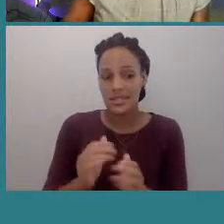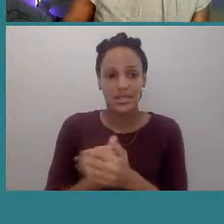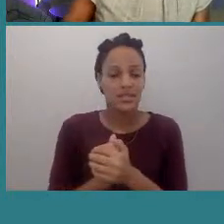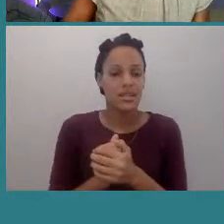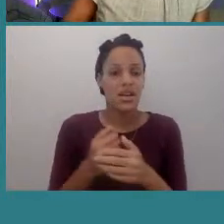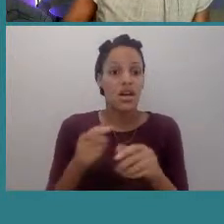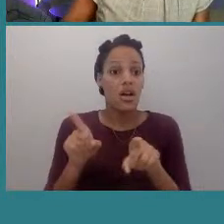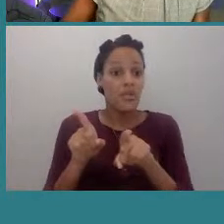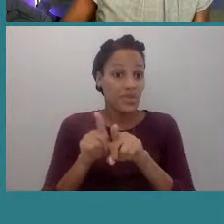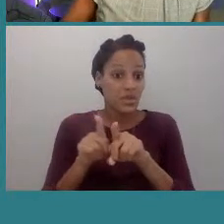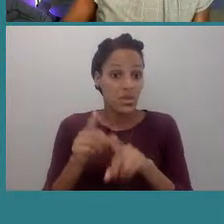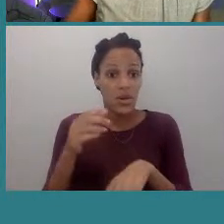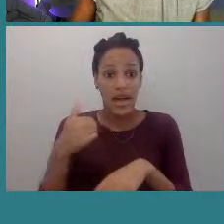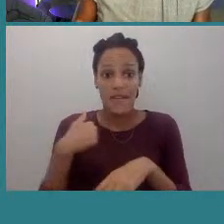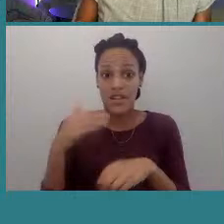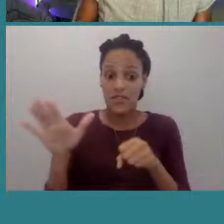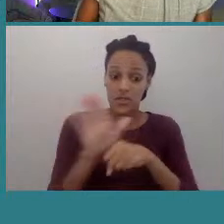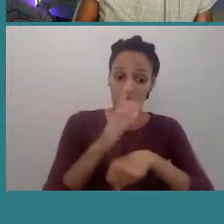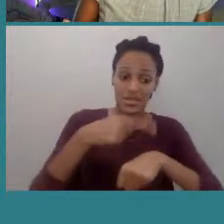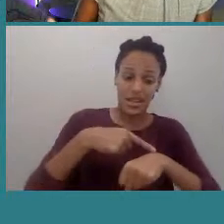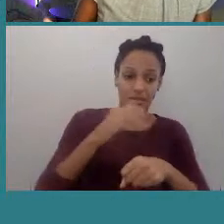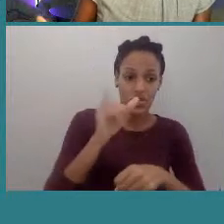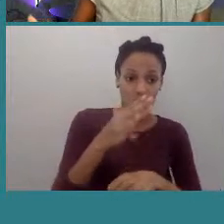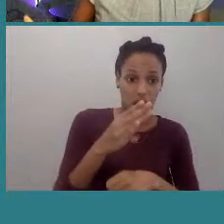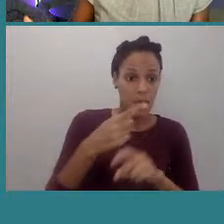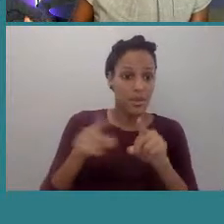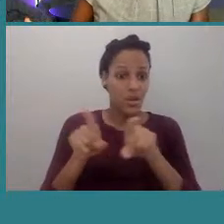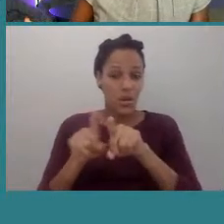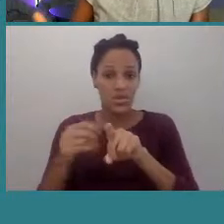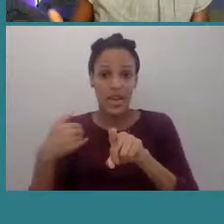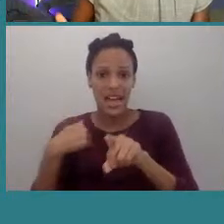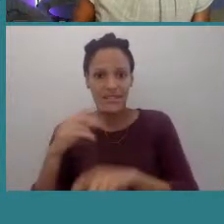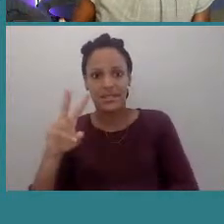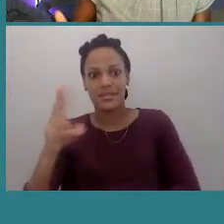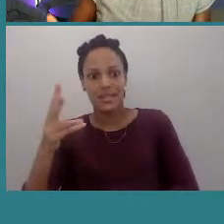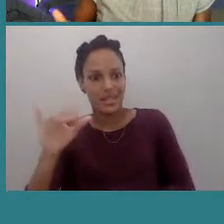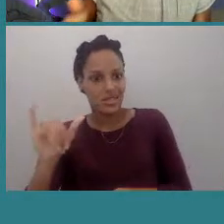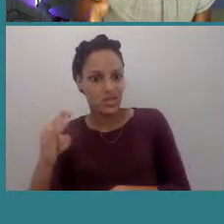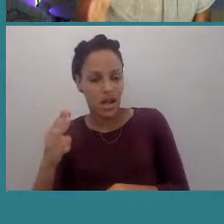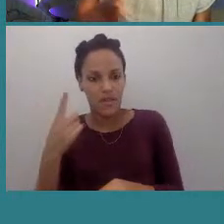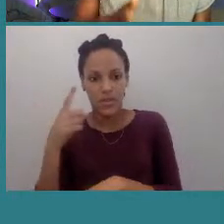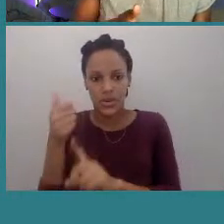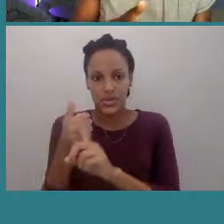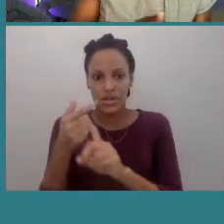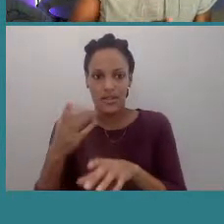creative entrepreneurship work but getting to a place where you are not spending the